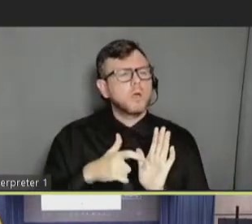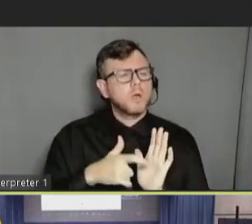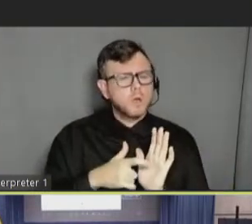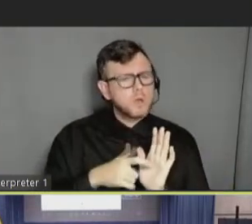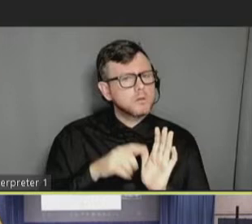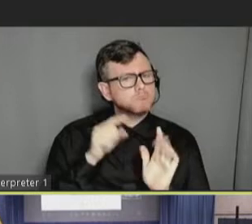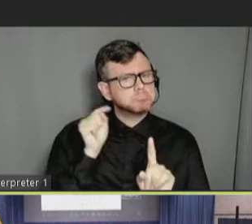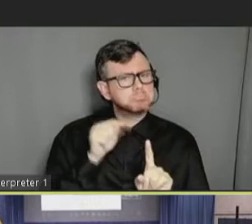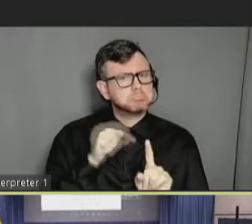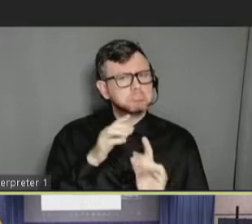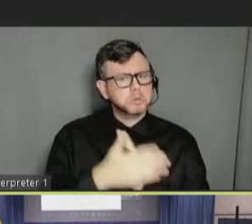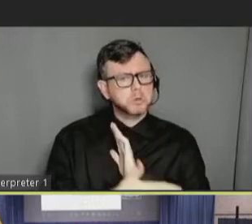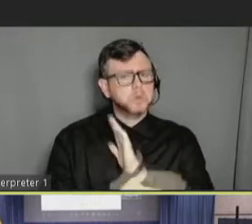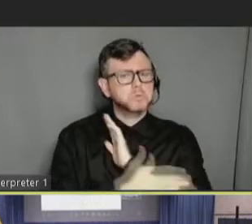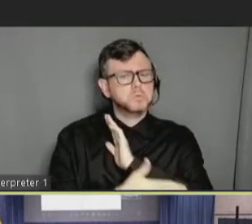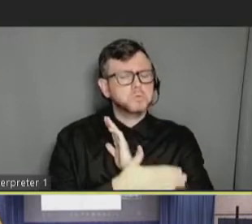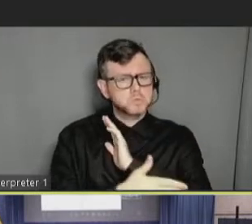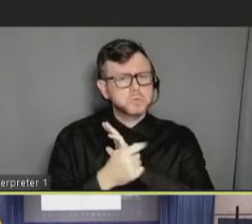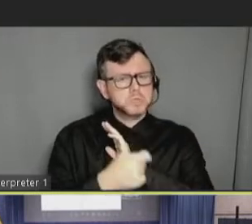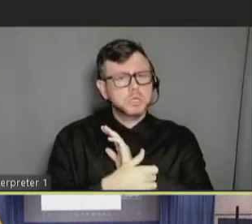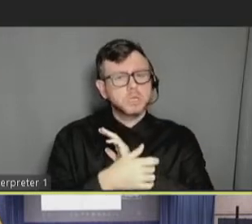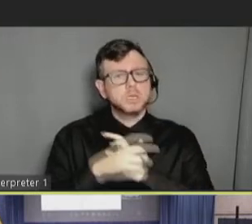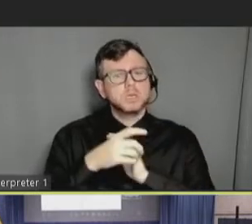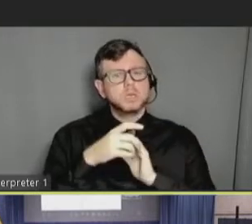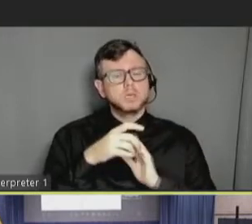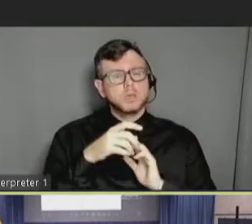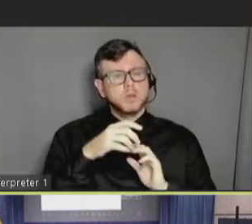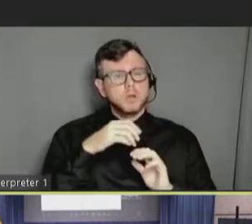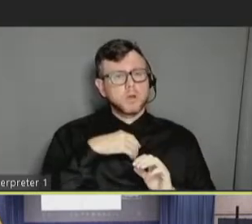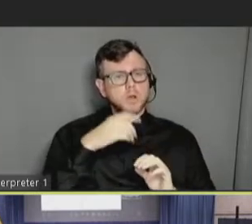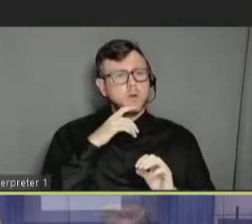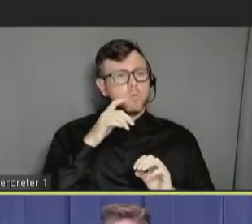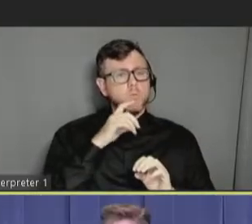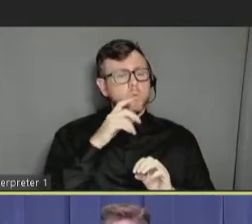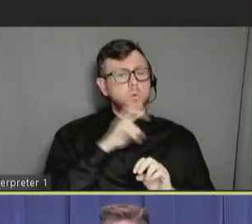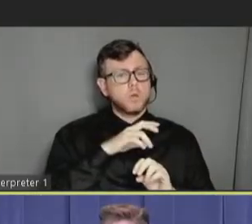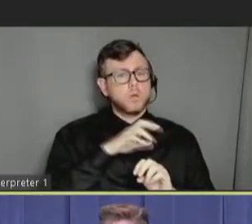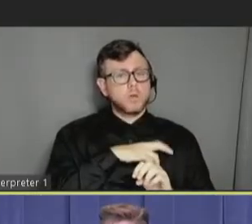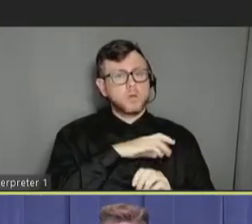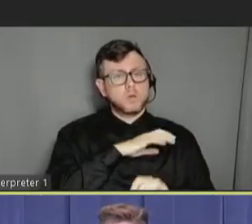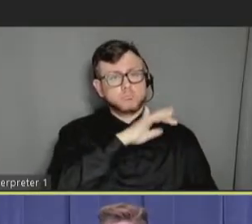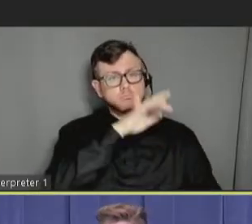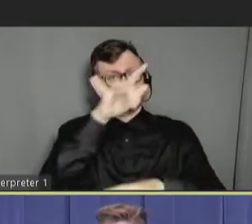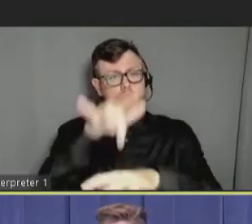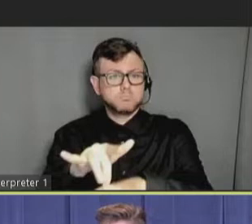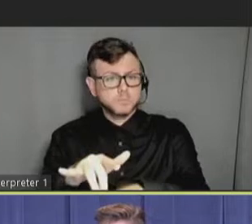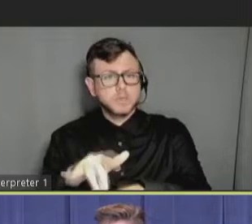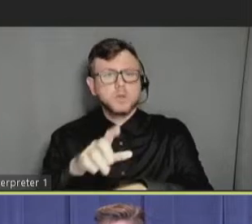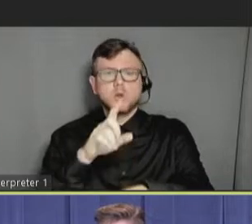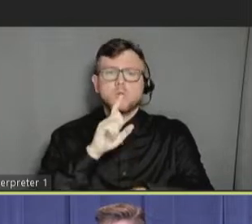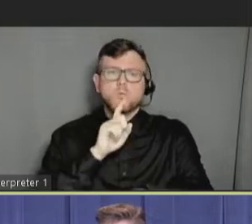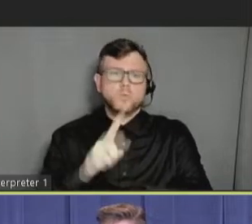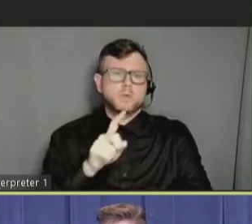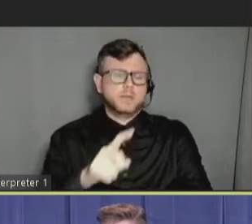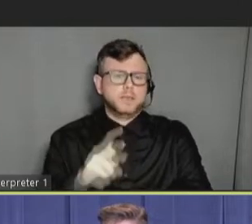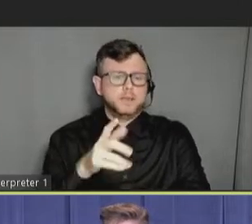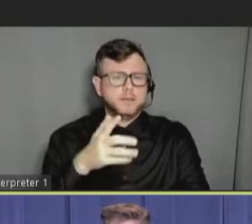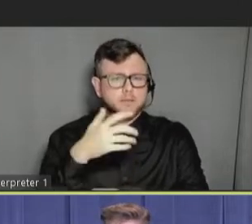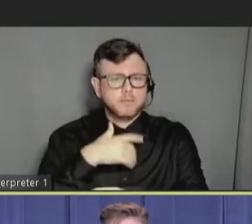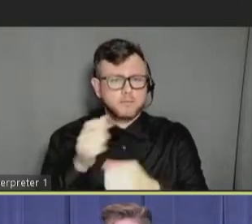to actually go out into hard-to-reach areas to engage with people that either -- or communities